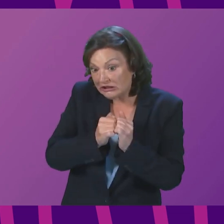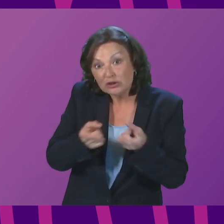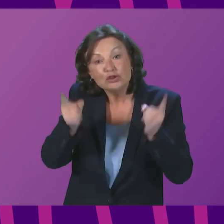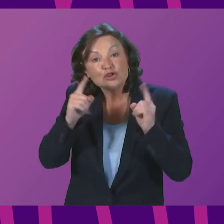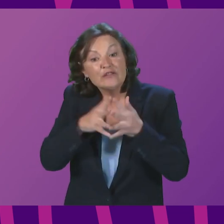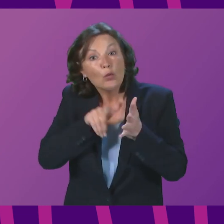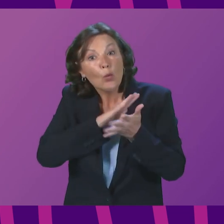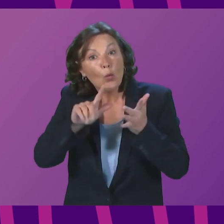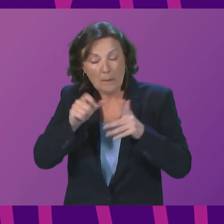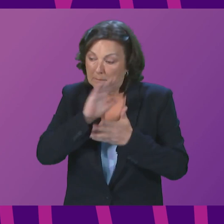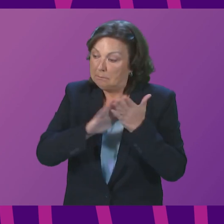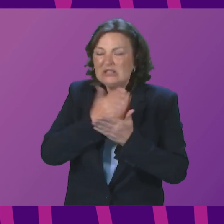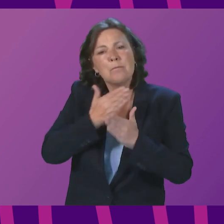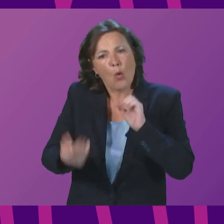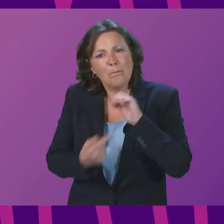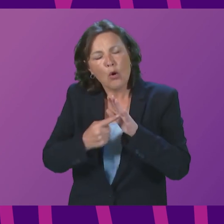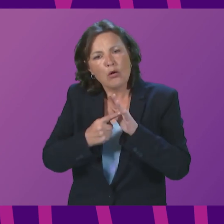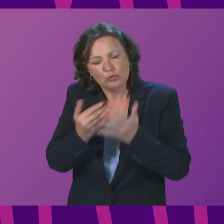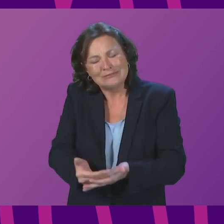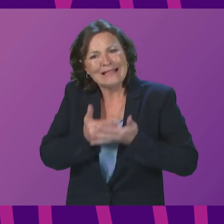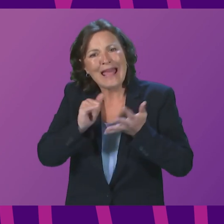it is to protect the victim?